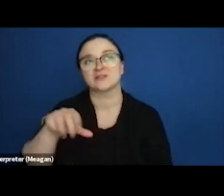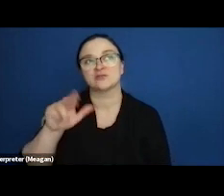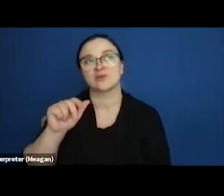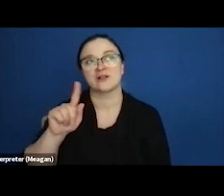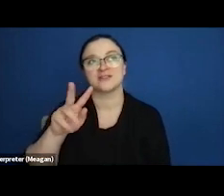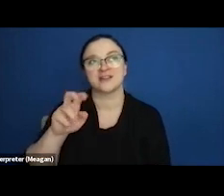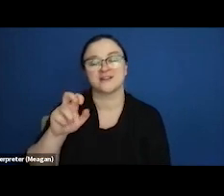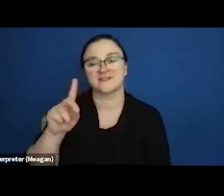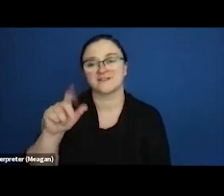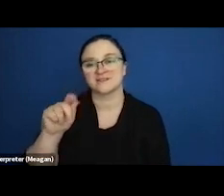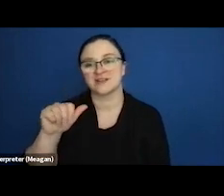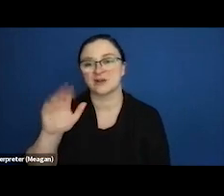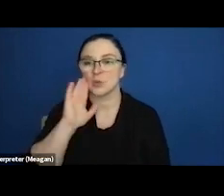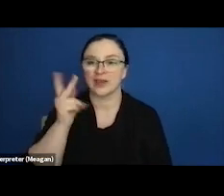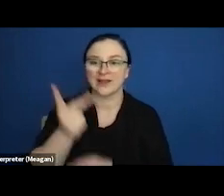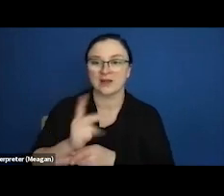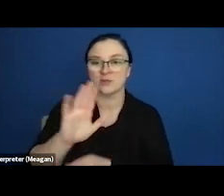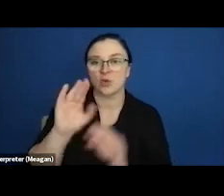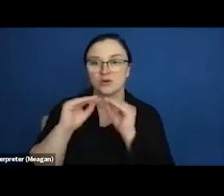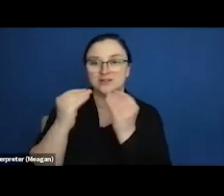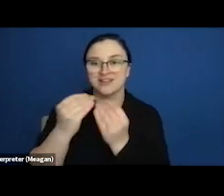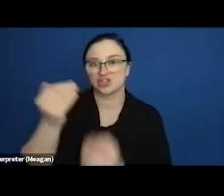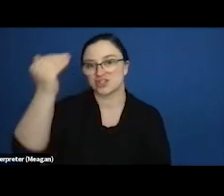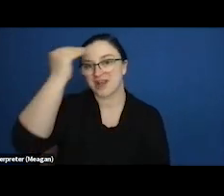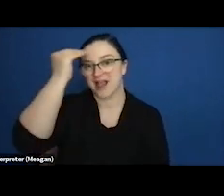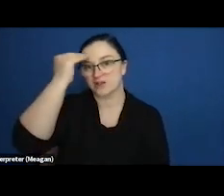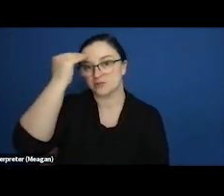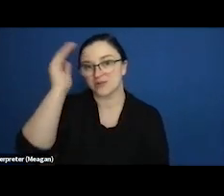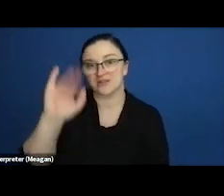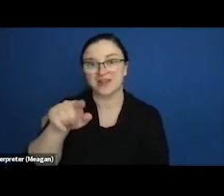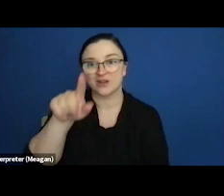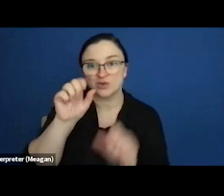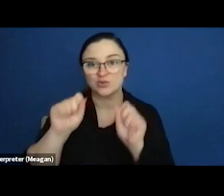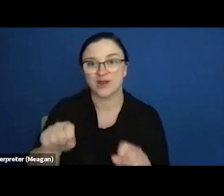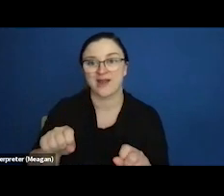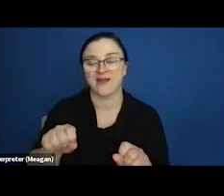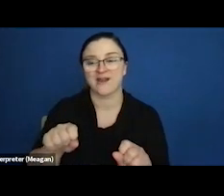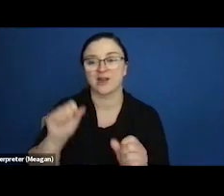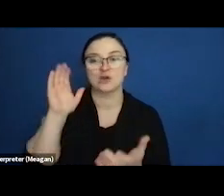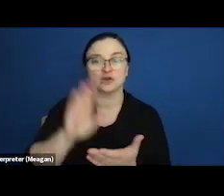will keep your organizations knowledgeable that you can then reduce harm induction